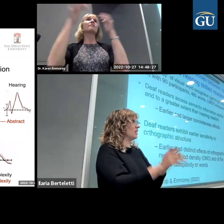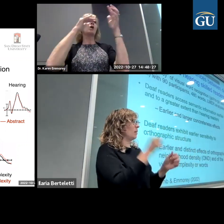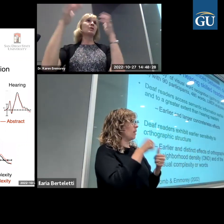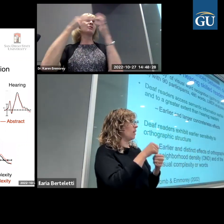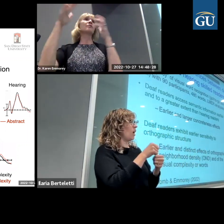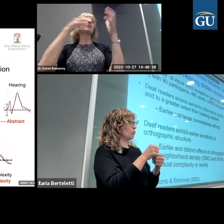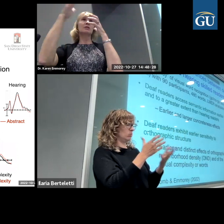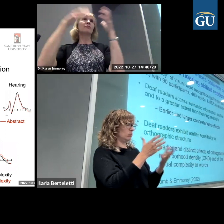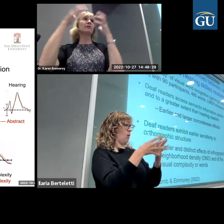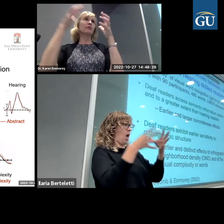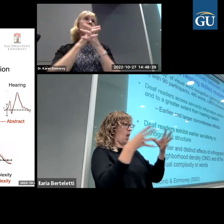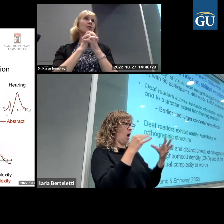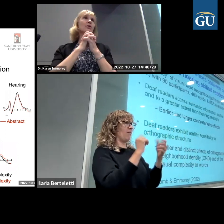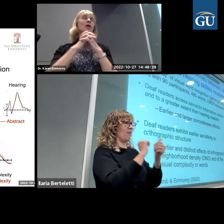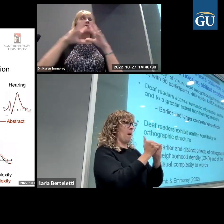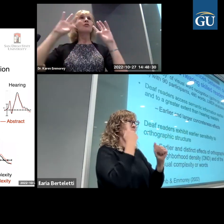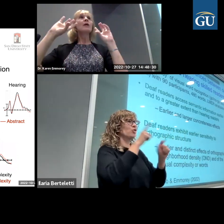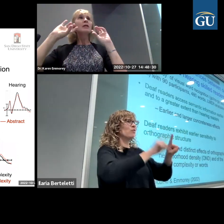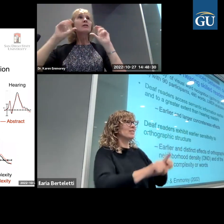sort of low-level linguistic processing,